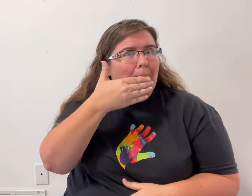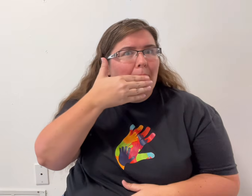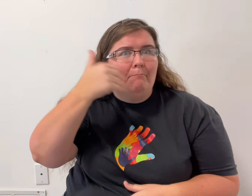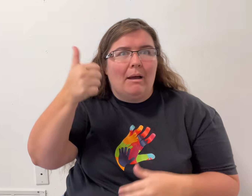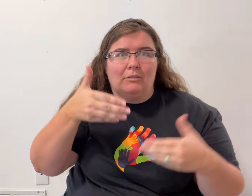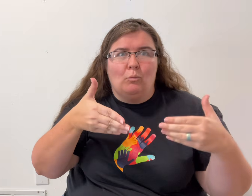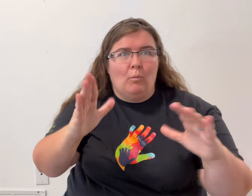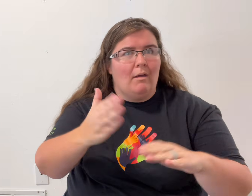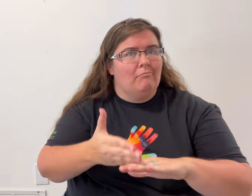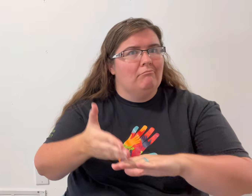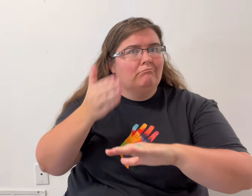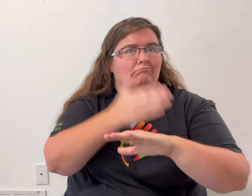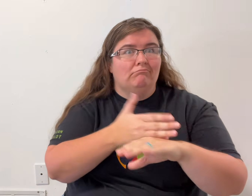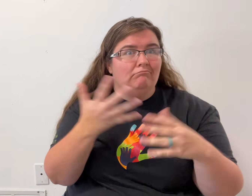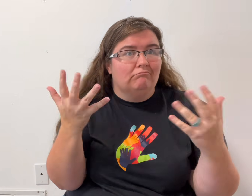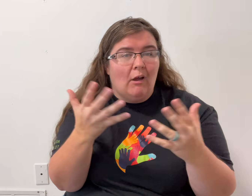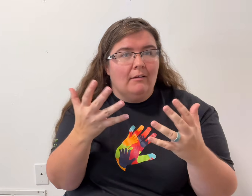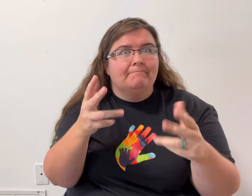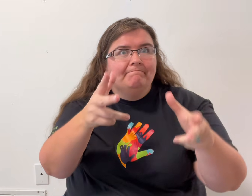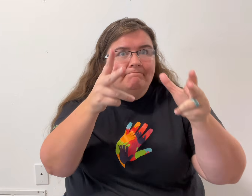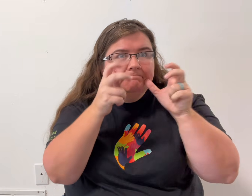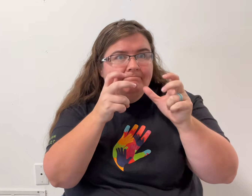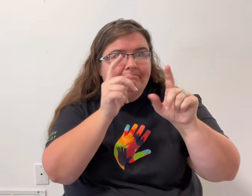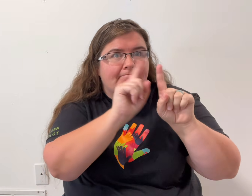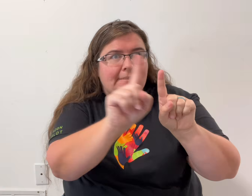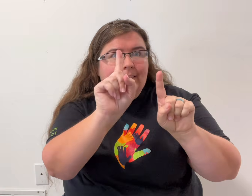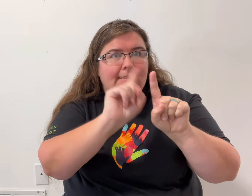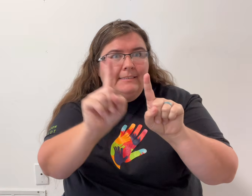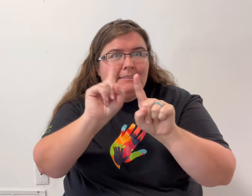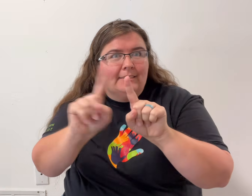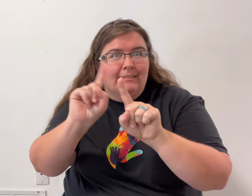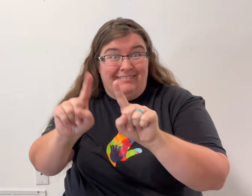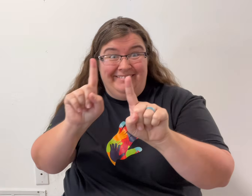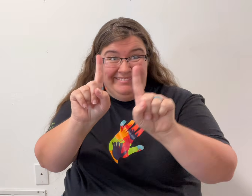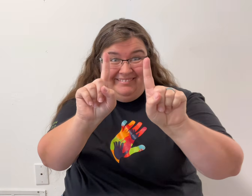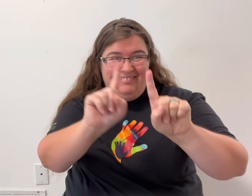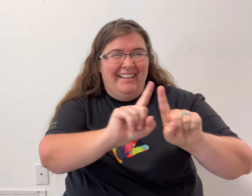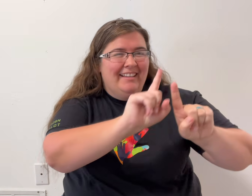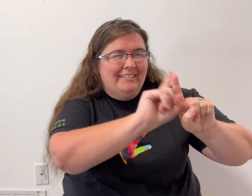The best way to improve is what? Watch DIFFERENT (see how I signed that?)